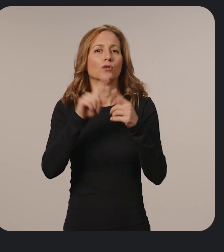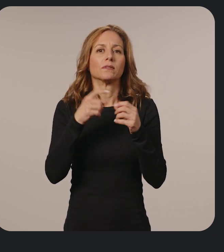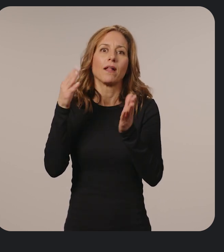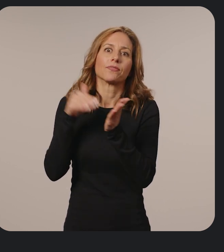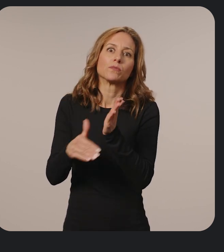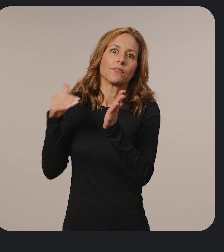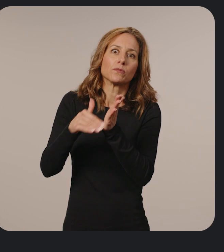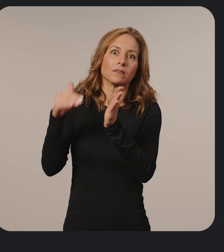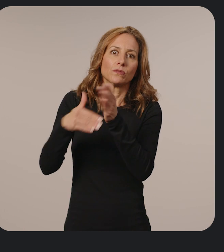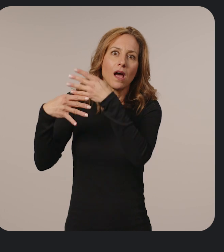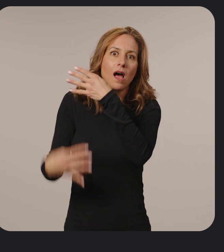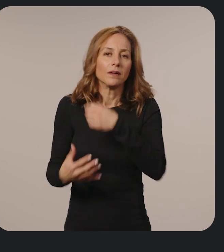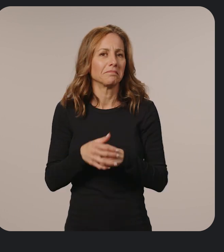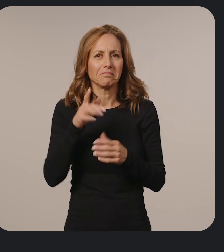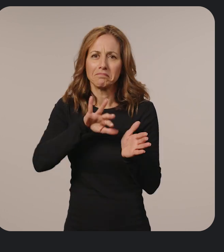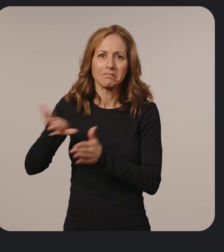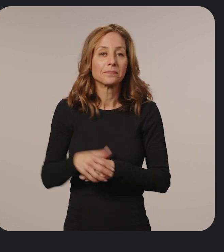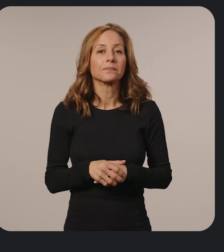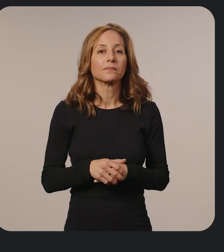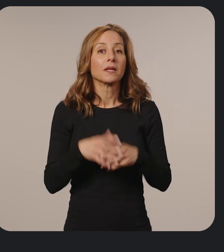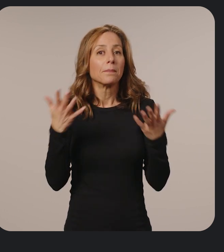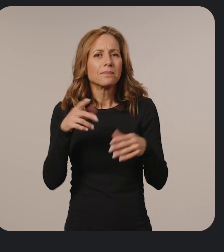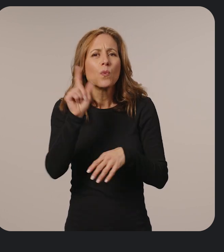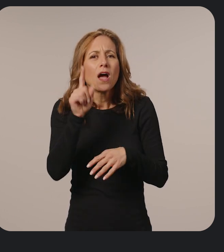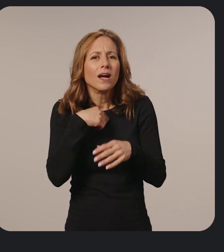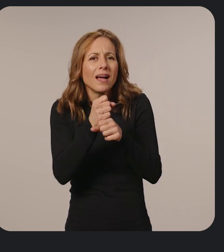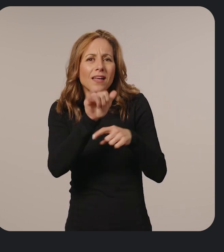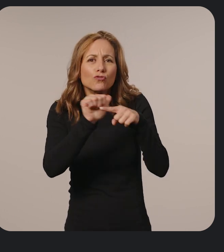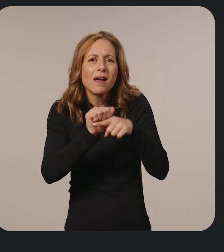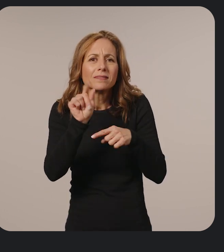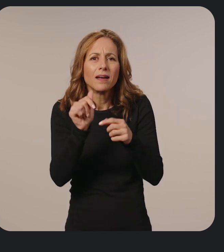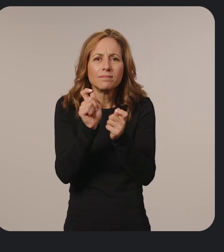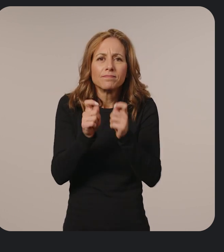But still, where are we going to get training data model? Well, it turns out, believe it or not,